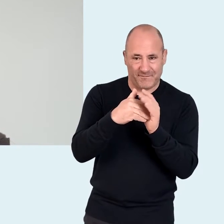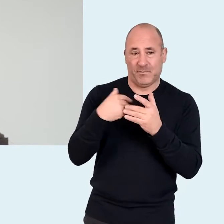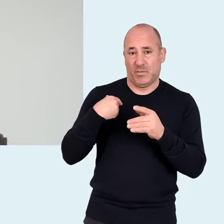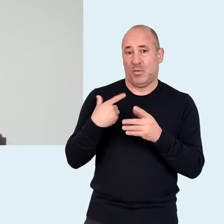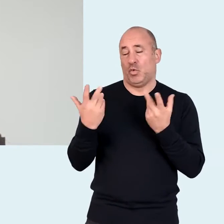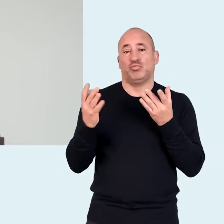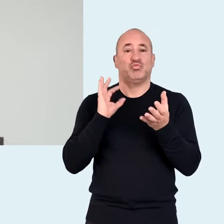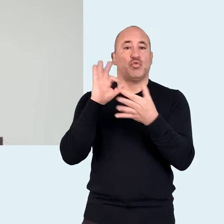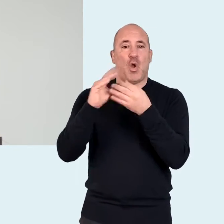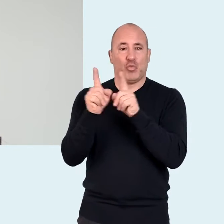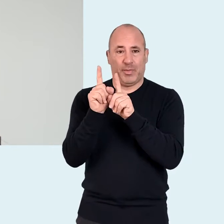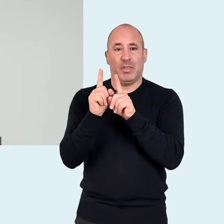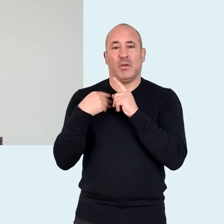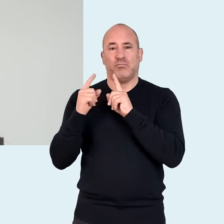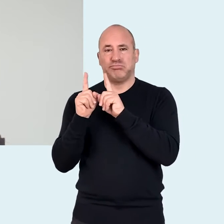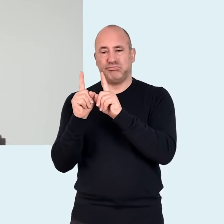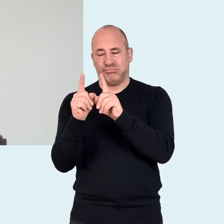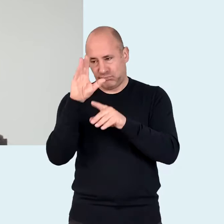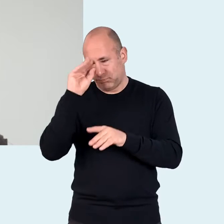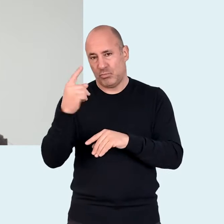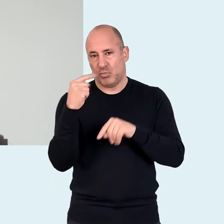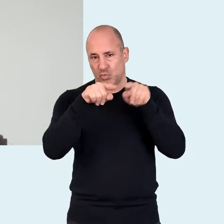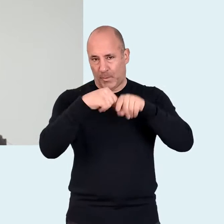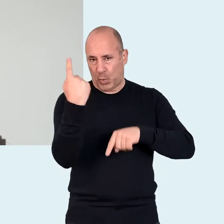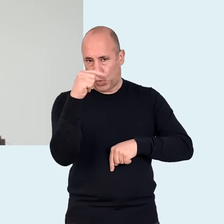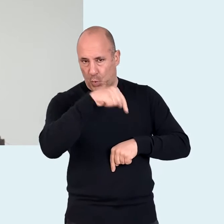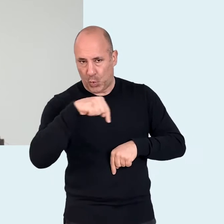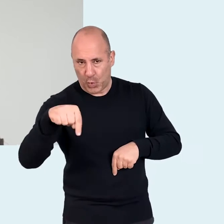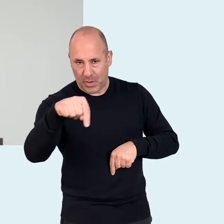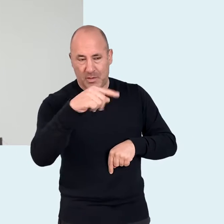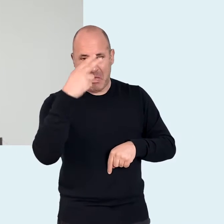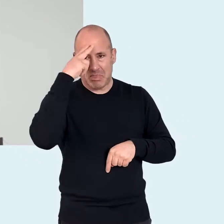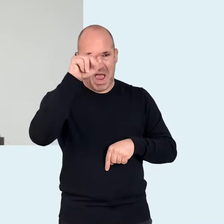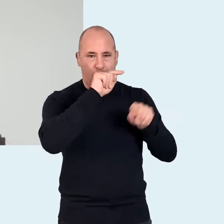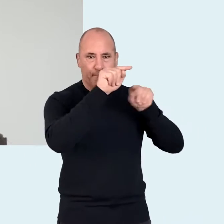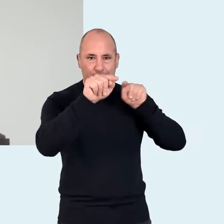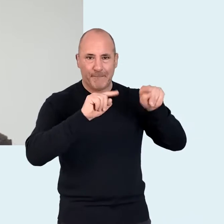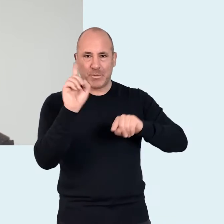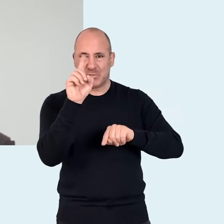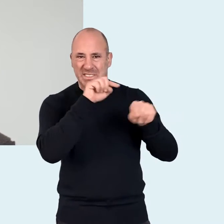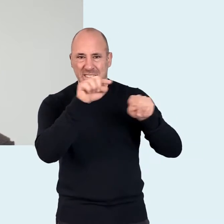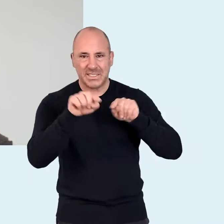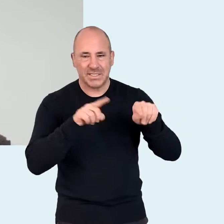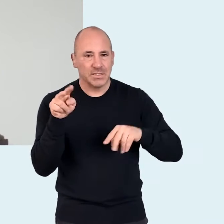into my class, I will walk the space with them and I will tell them who's in the room